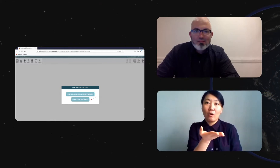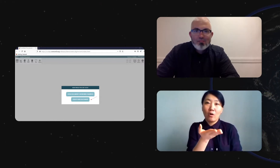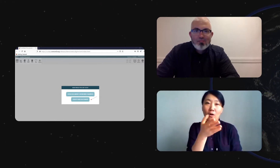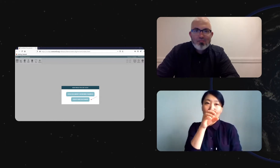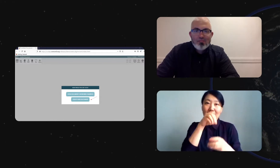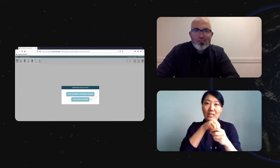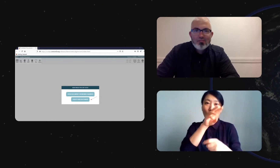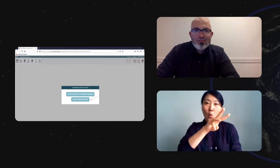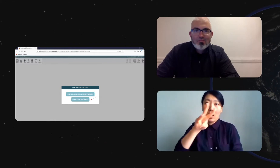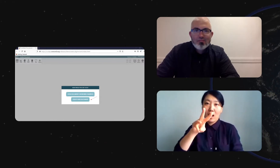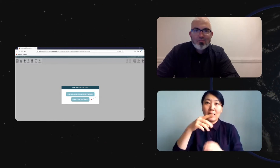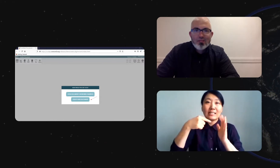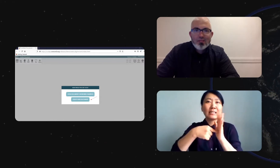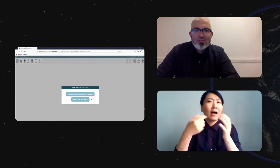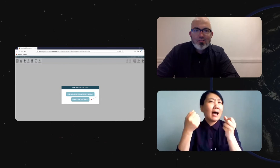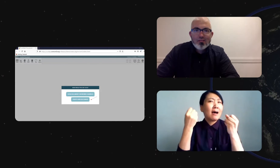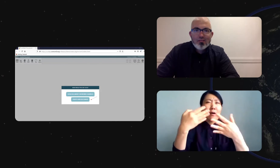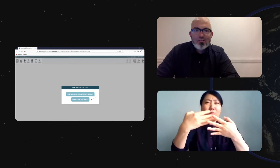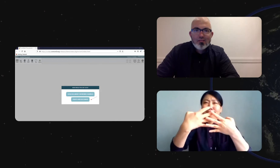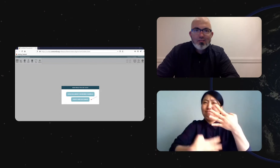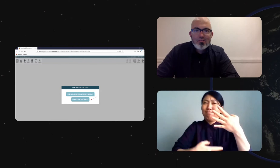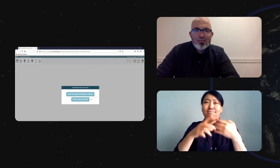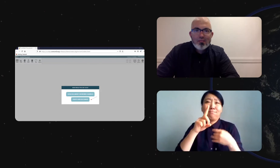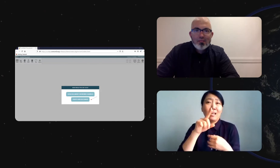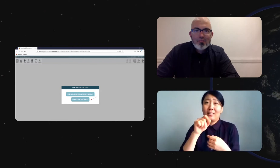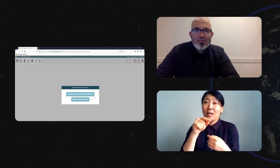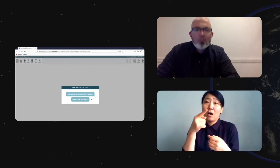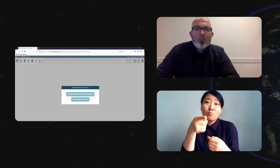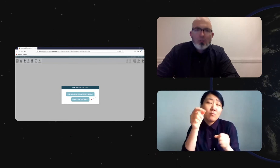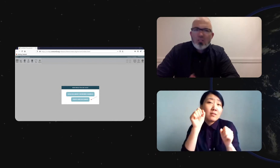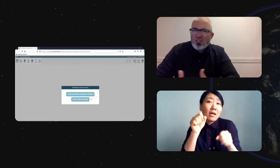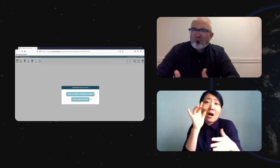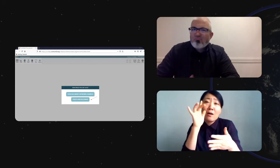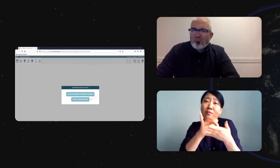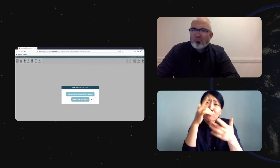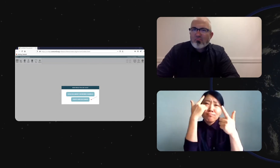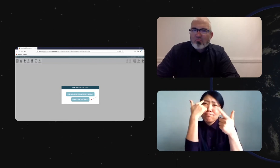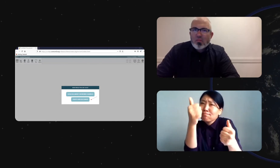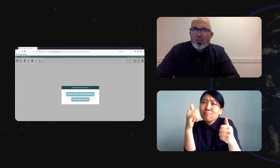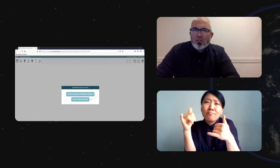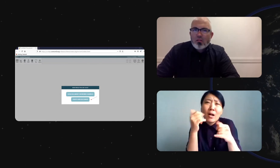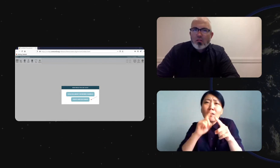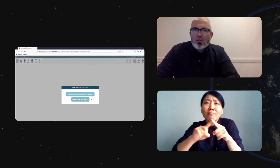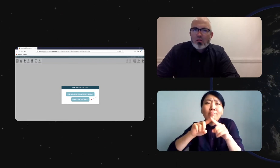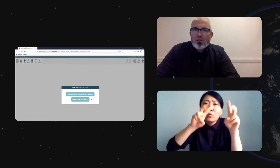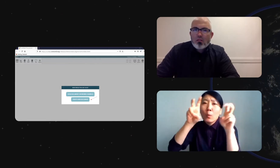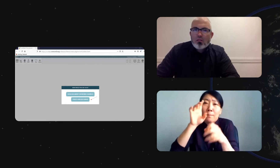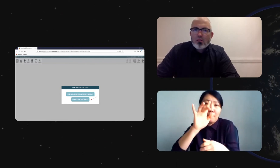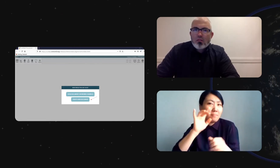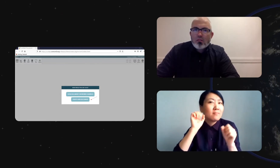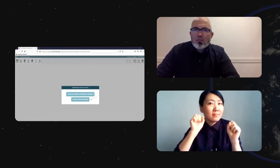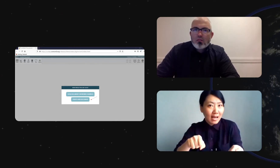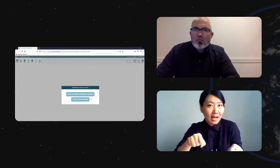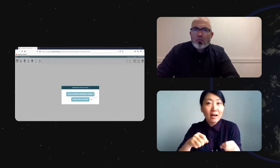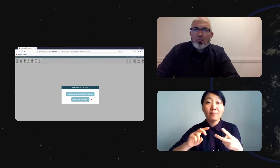There's a pop-up. You have 2 options: 1) Import the data.